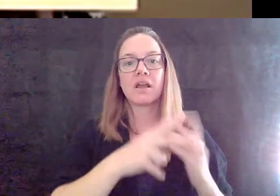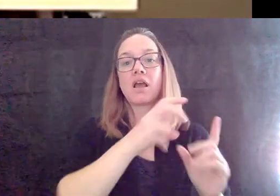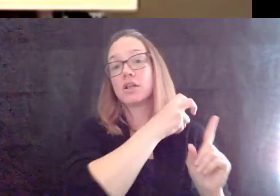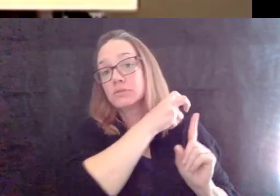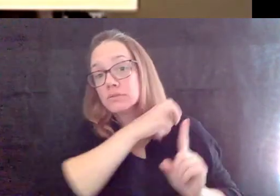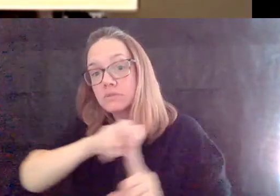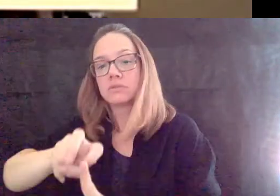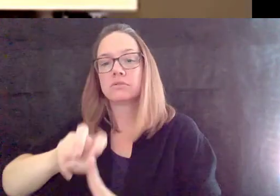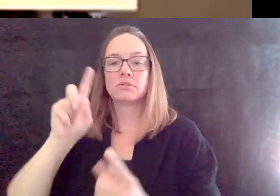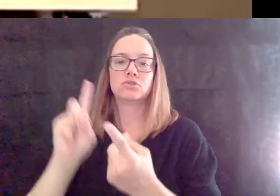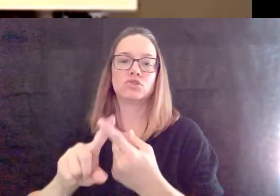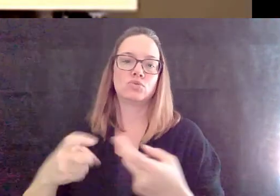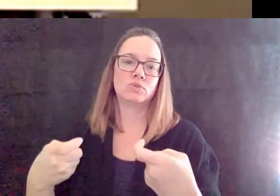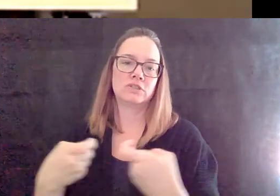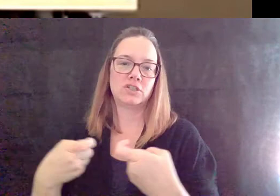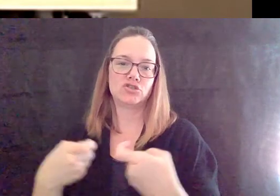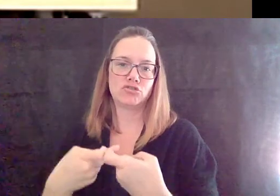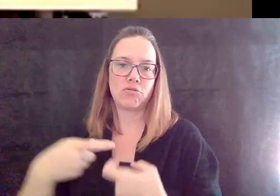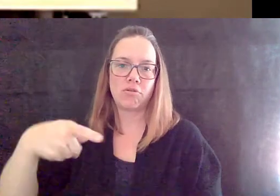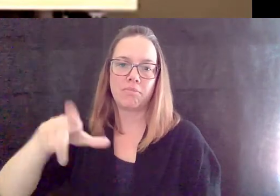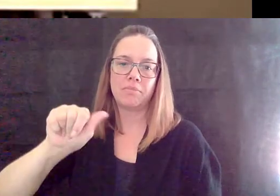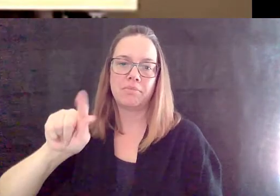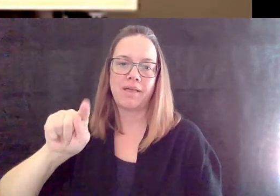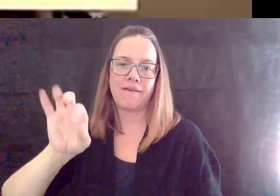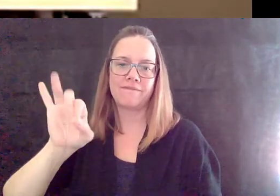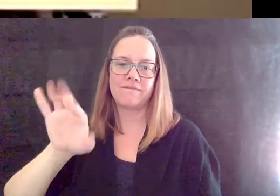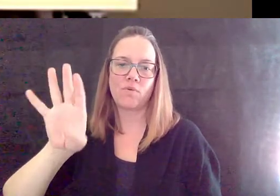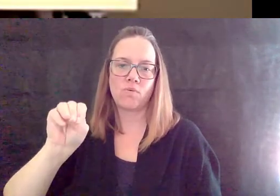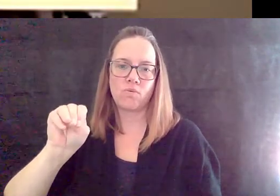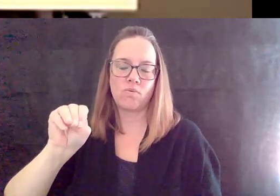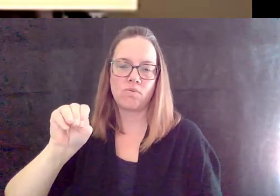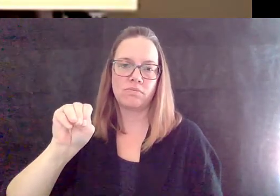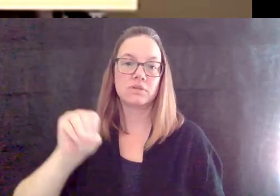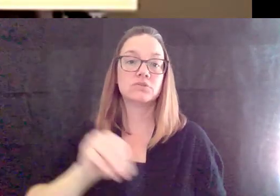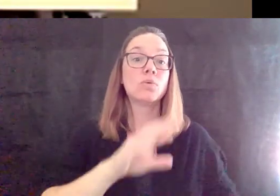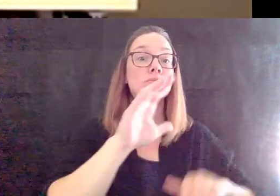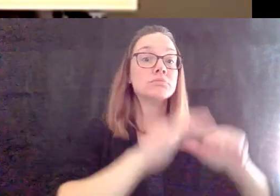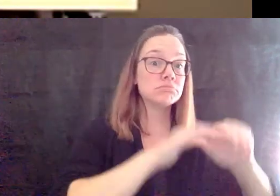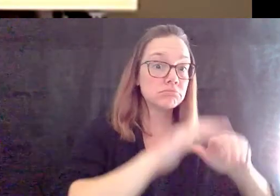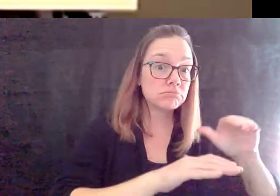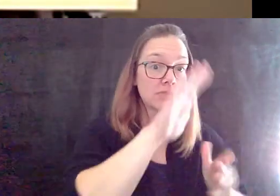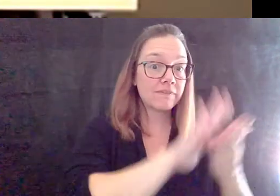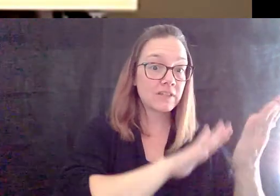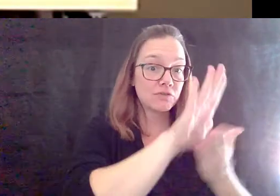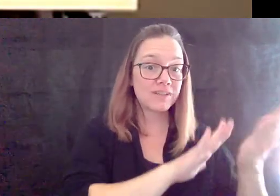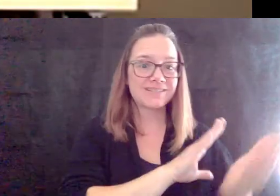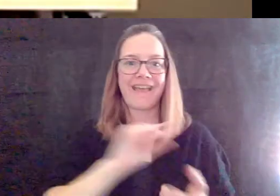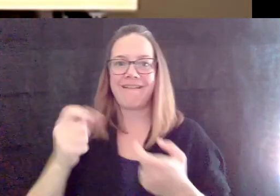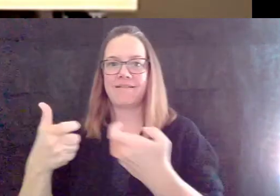How can we be innovative, like we do out in the community, with our brick and mortar services and do that digitally?